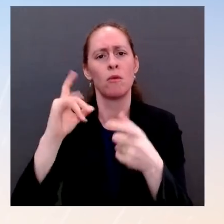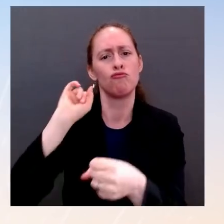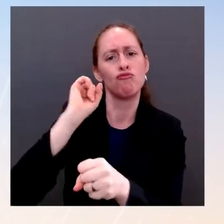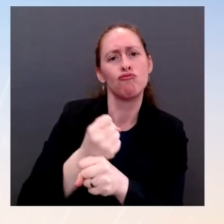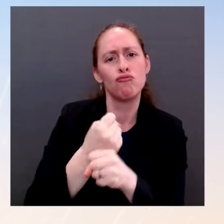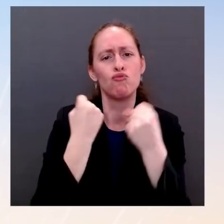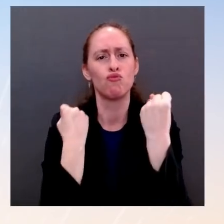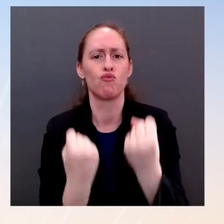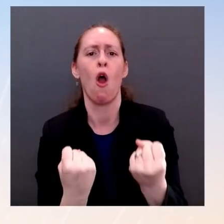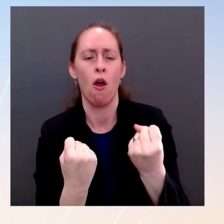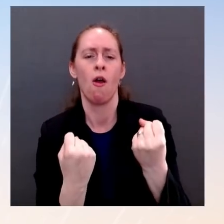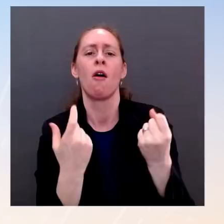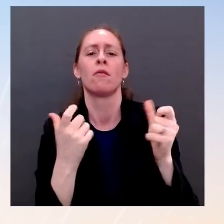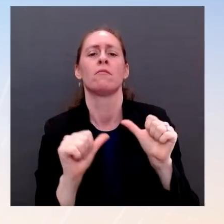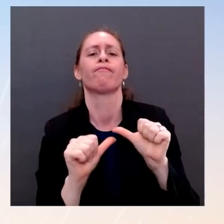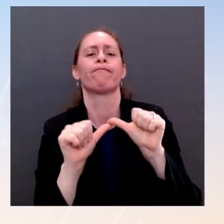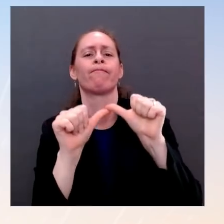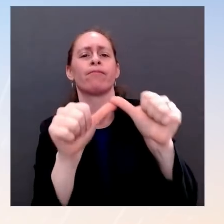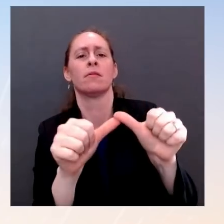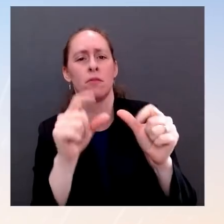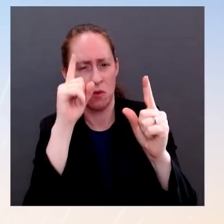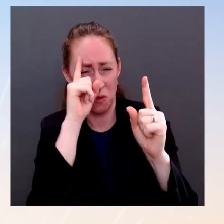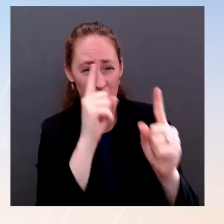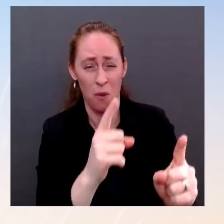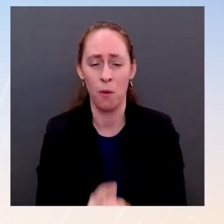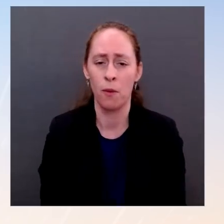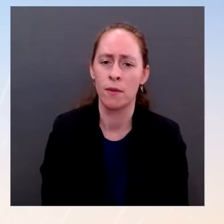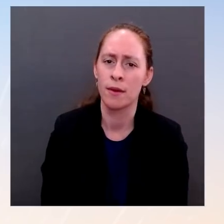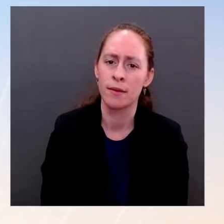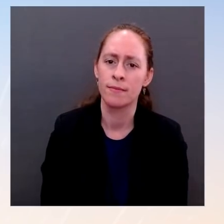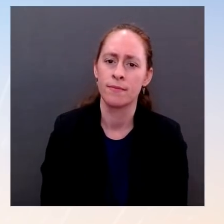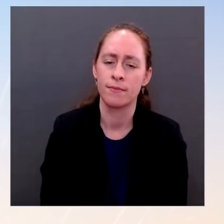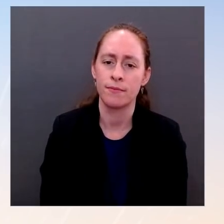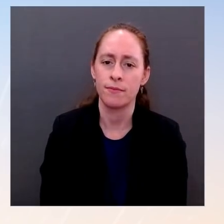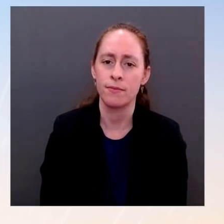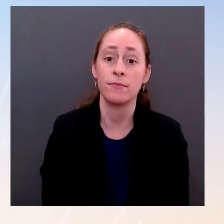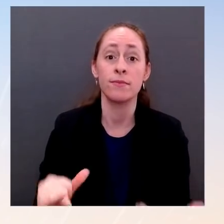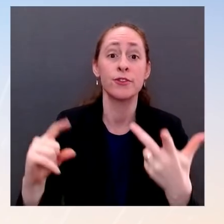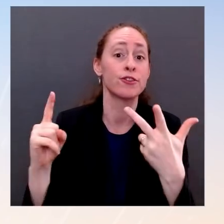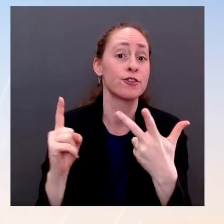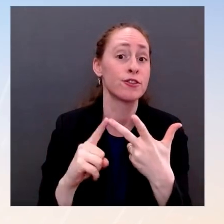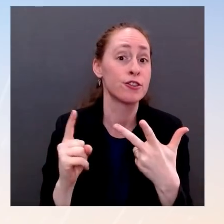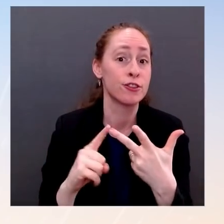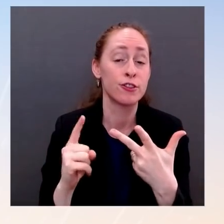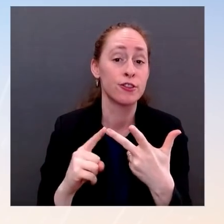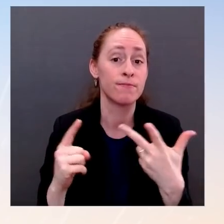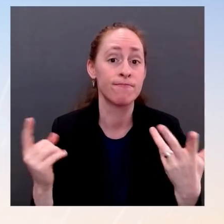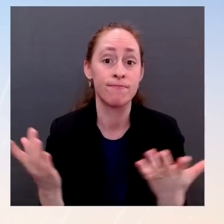and respond to malicious cyber activity. That includes work to share intelligence regarding malicious cyber techniques